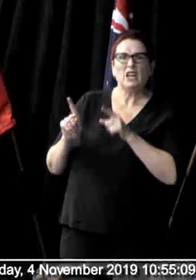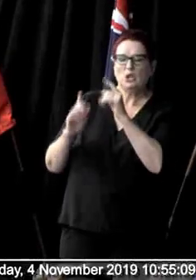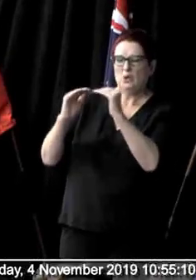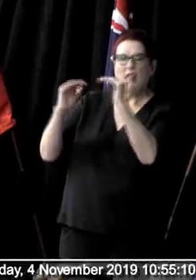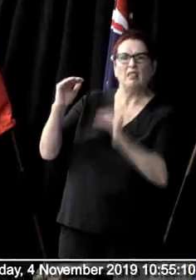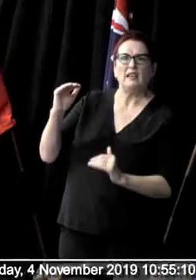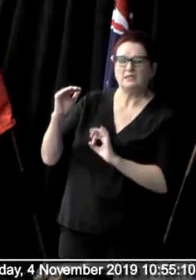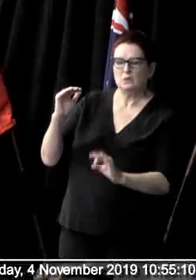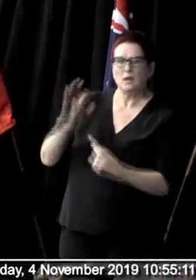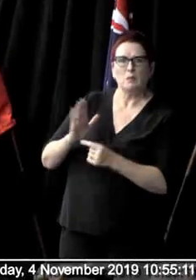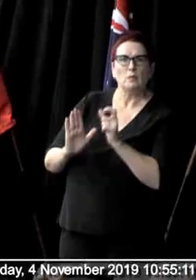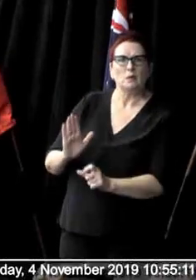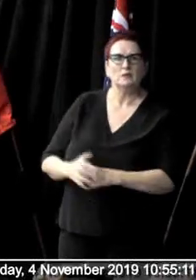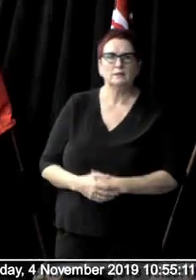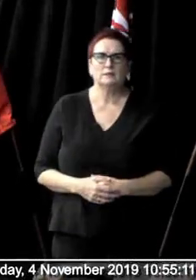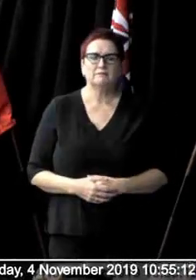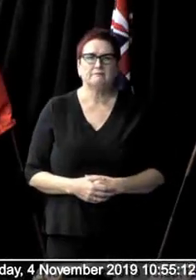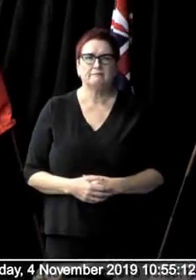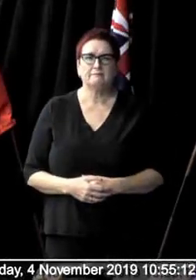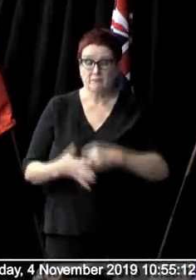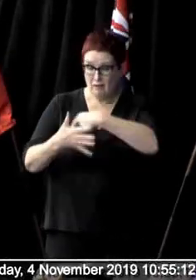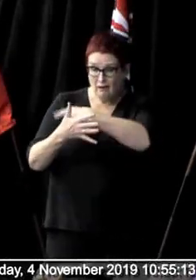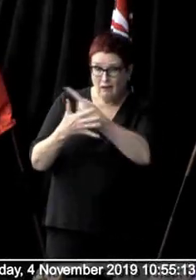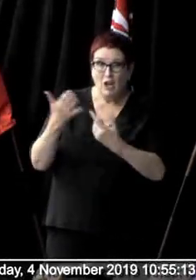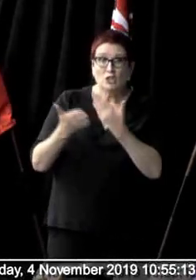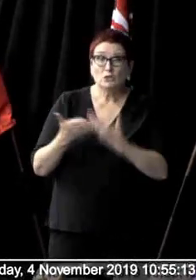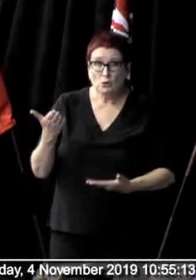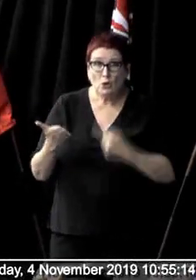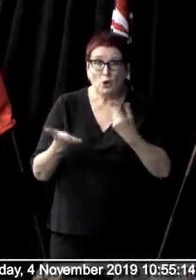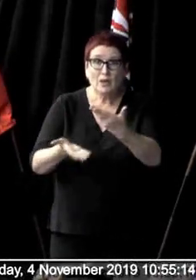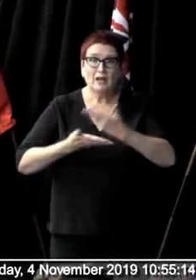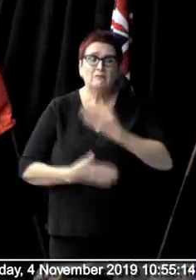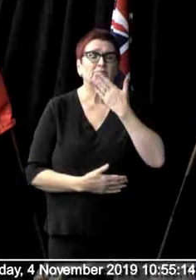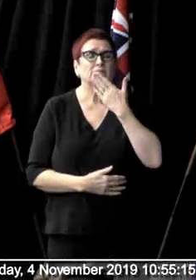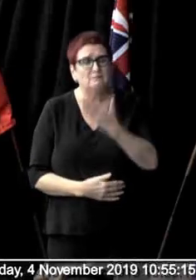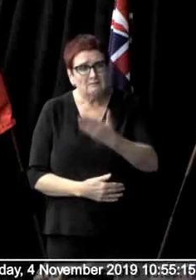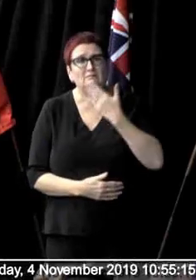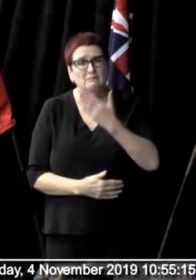May I take a moment to thank the contributors of those stories to the Commission, and these stories have come from across Australia.